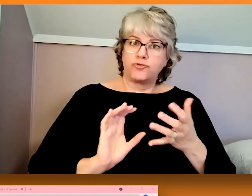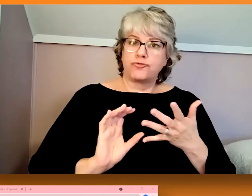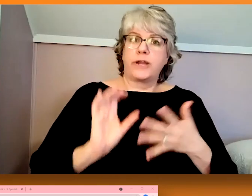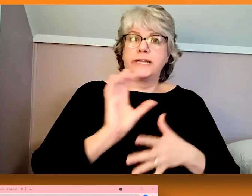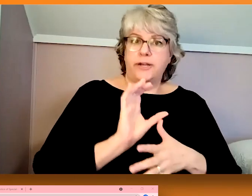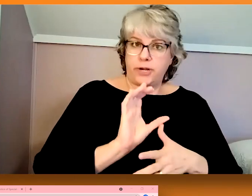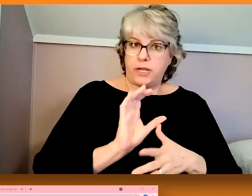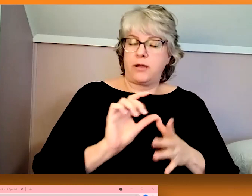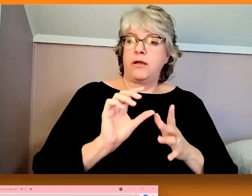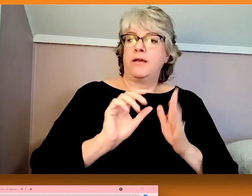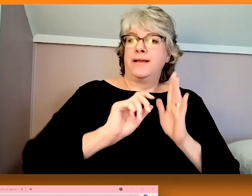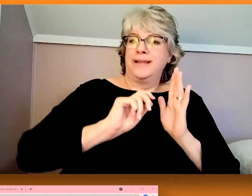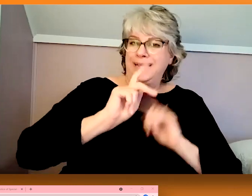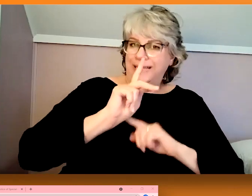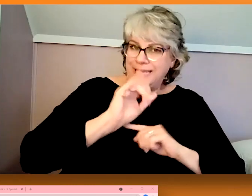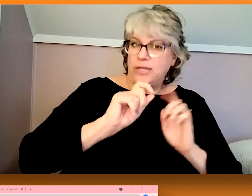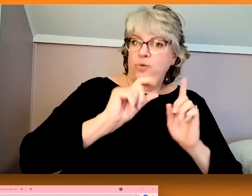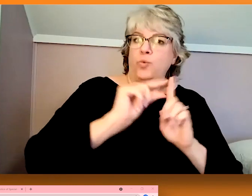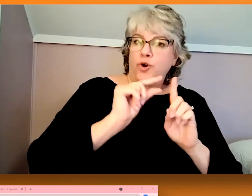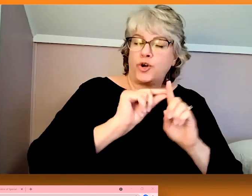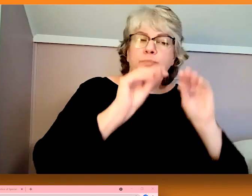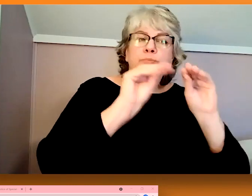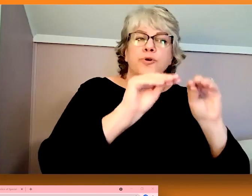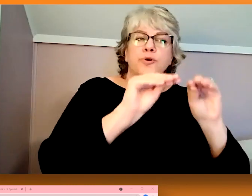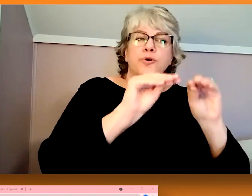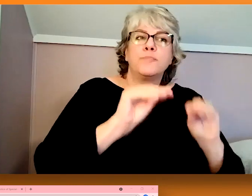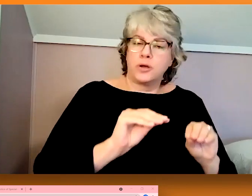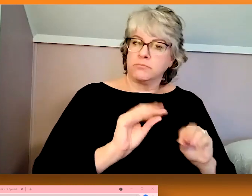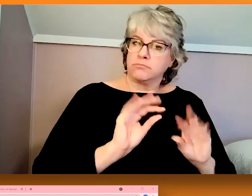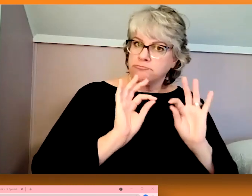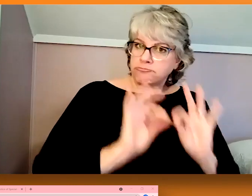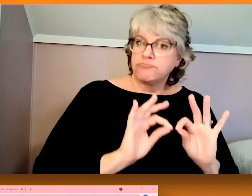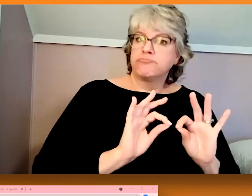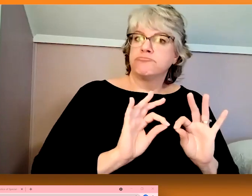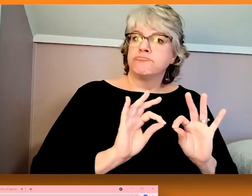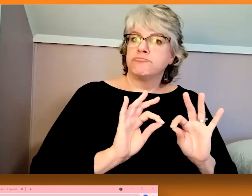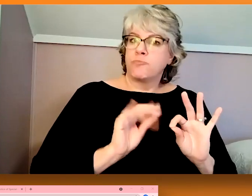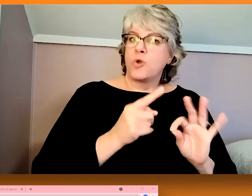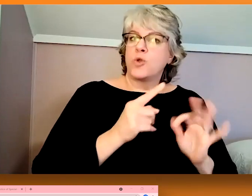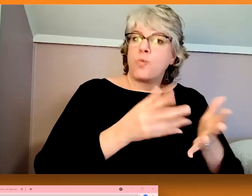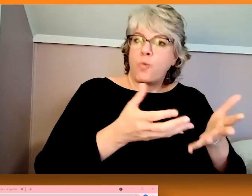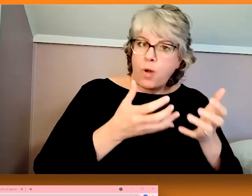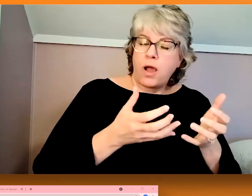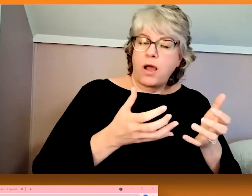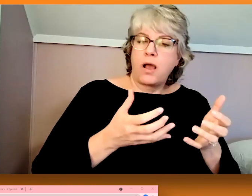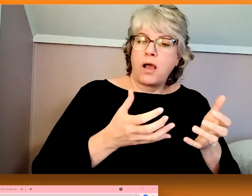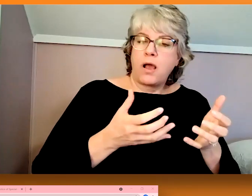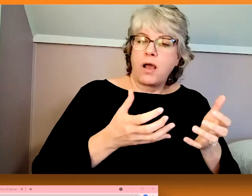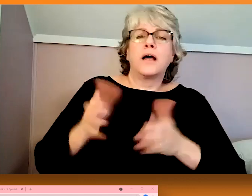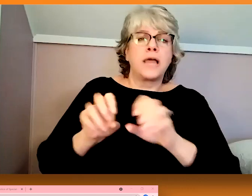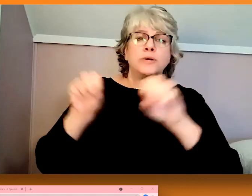and then the GrantForward will start doing the work for you, and secondly don't make your search too broad,